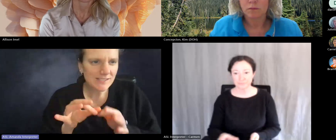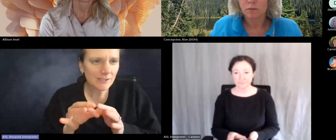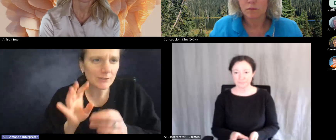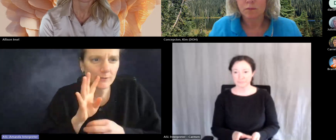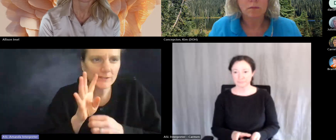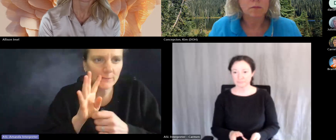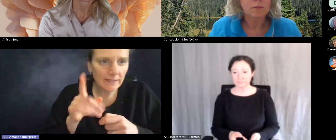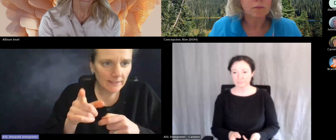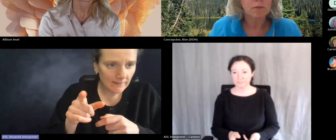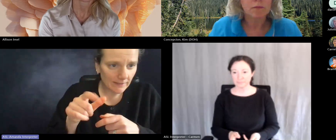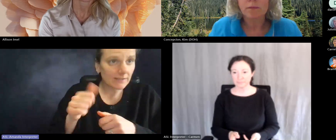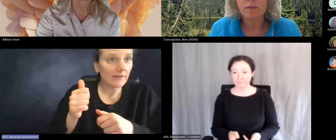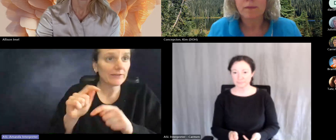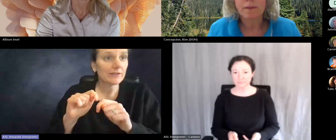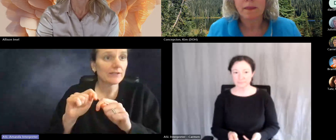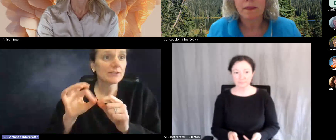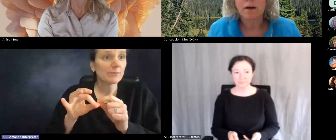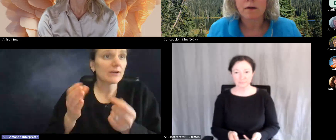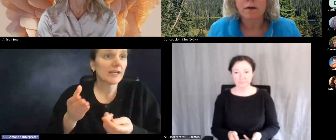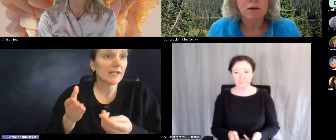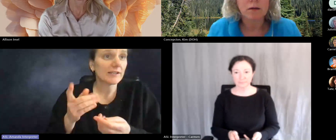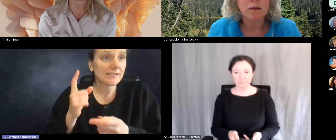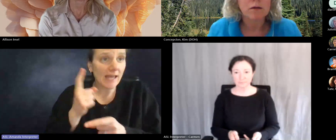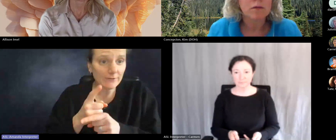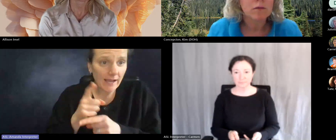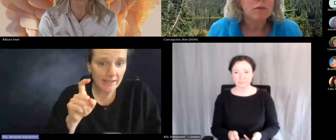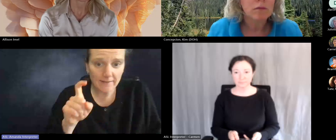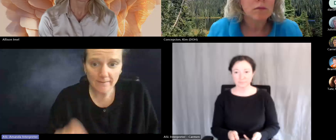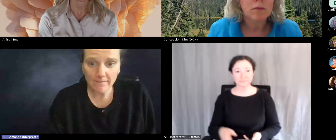Hello. This is the interpreter speaking. There's another interpreter here. Is that right?